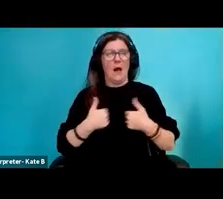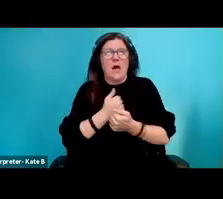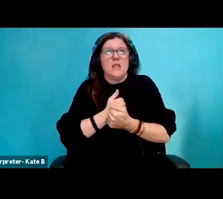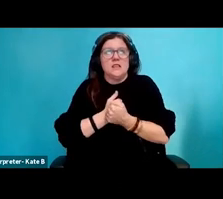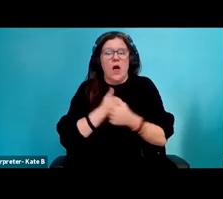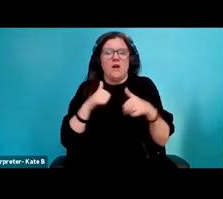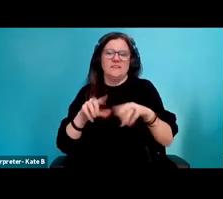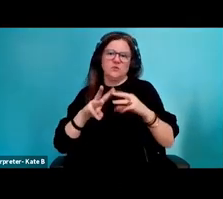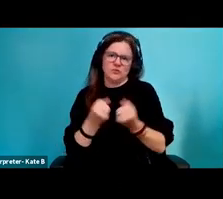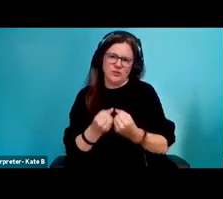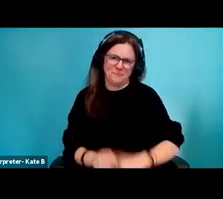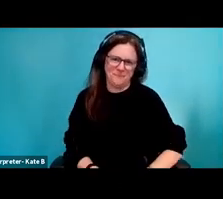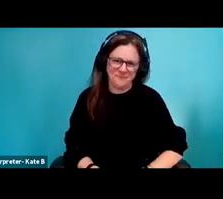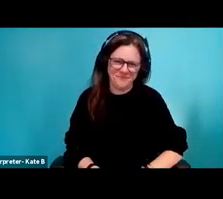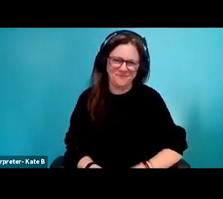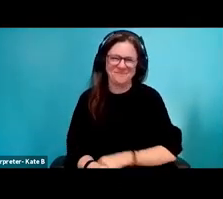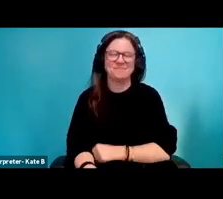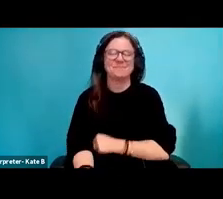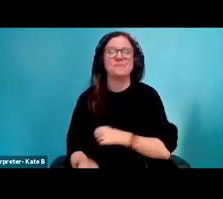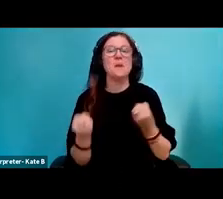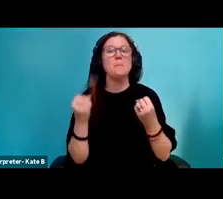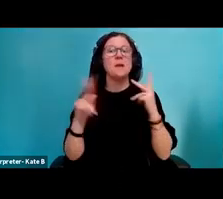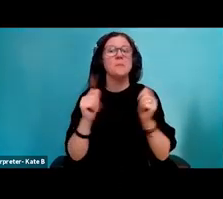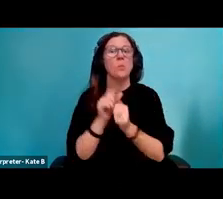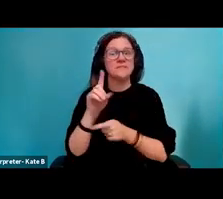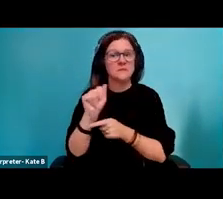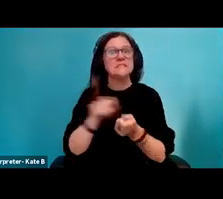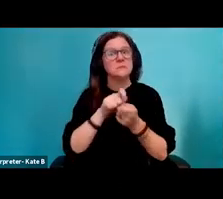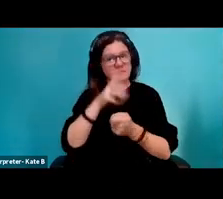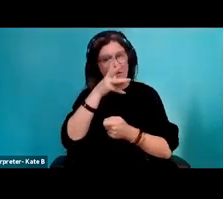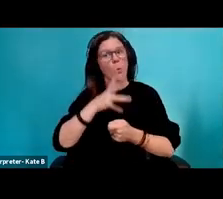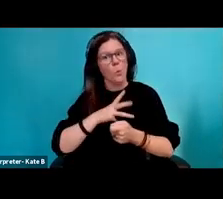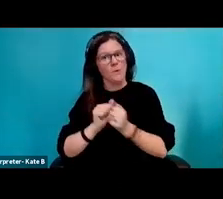this workshop. For so many people with disabilities, in particular women, as well as those who